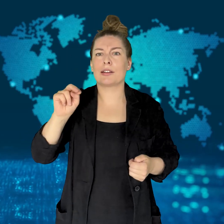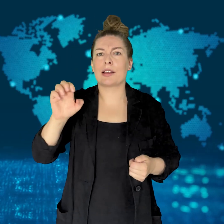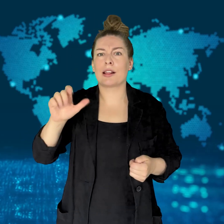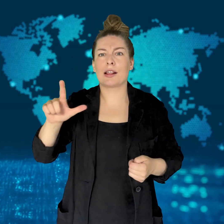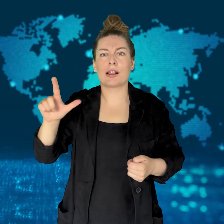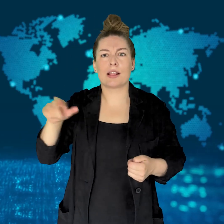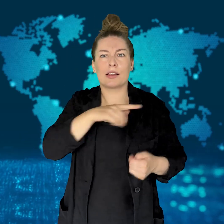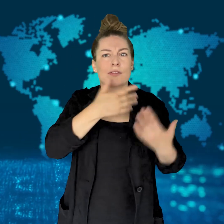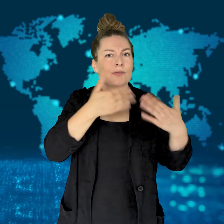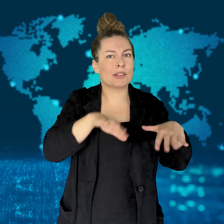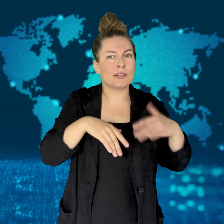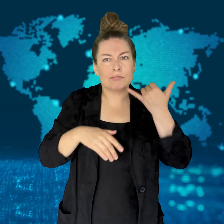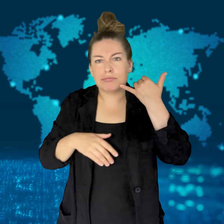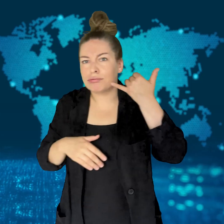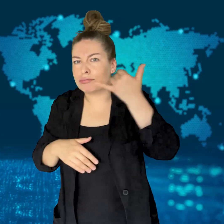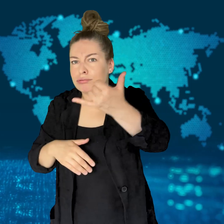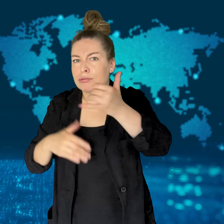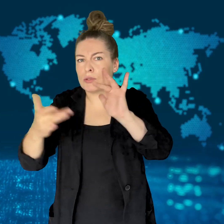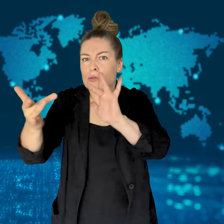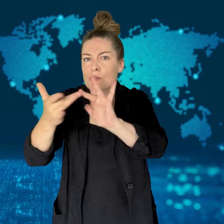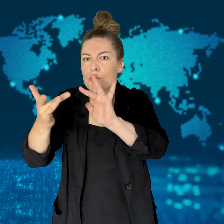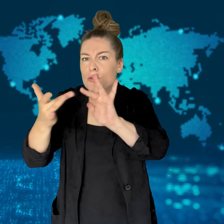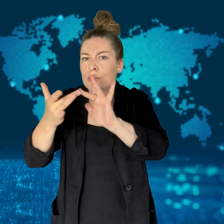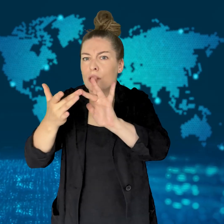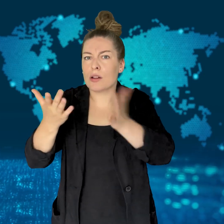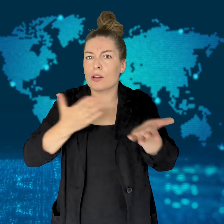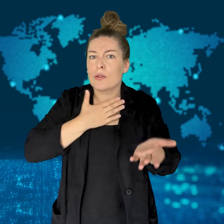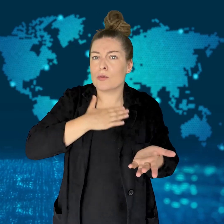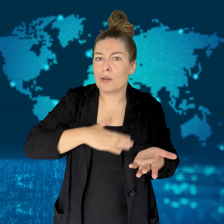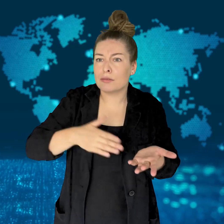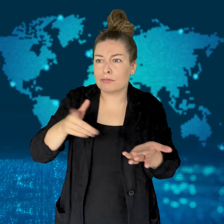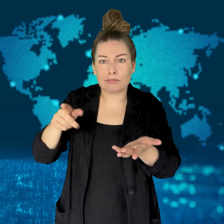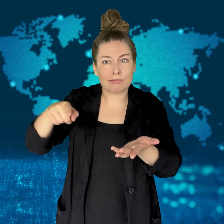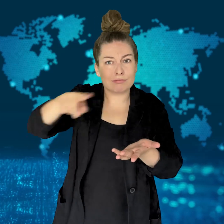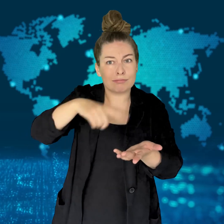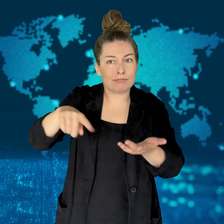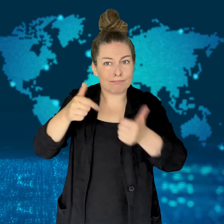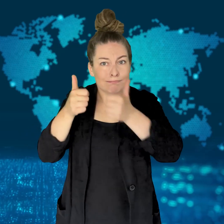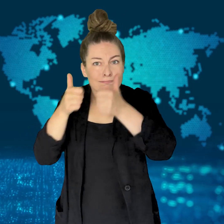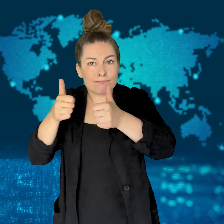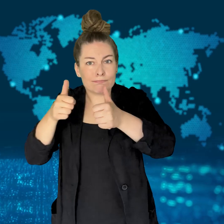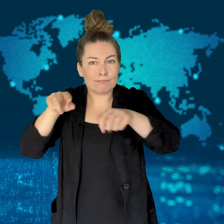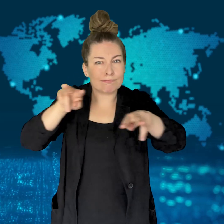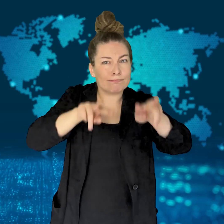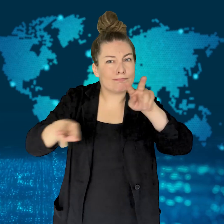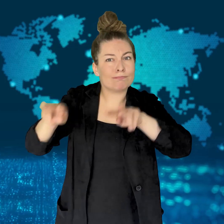Cornell College reached out to them to verify they were being cared for.